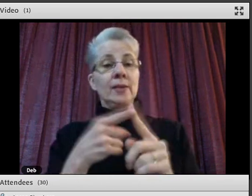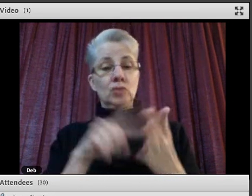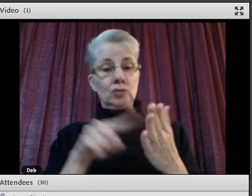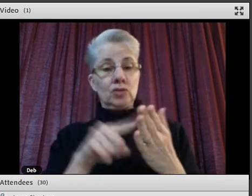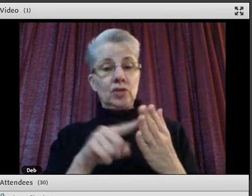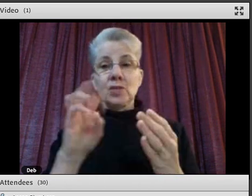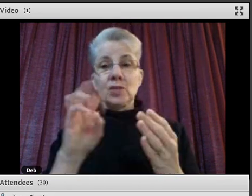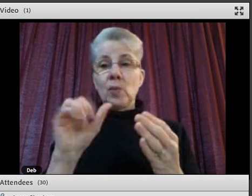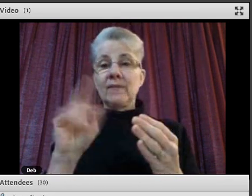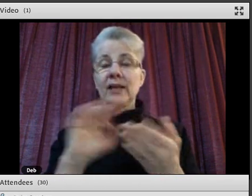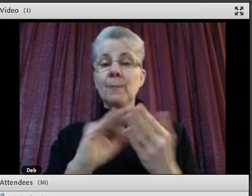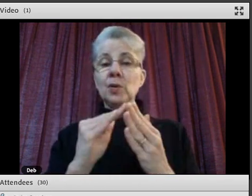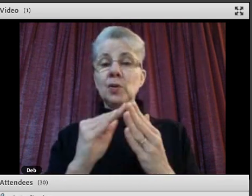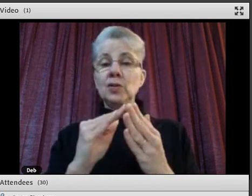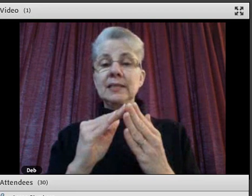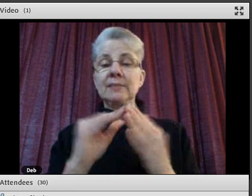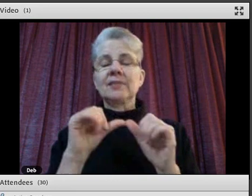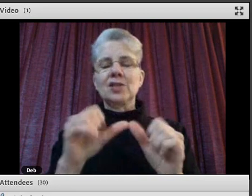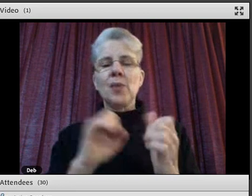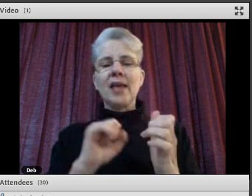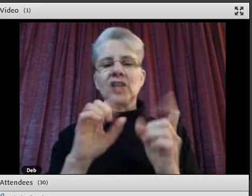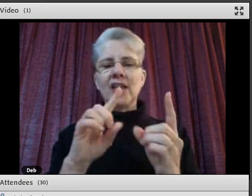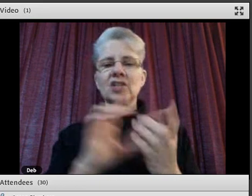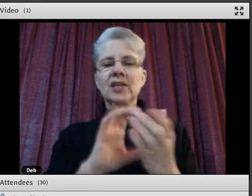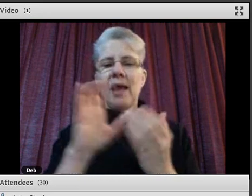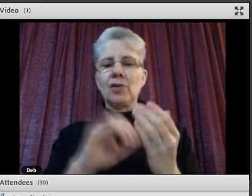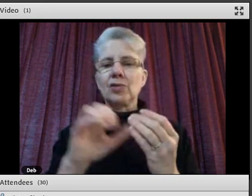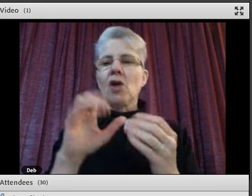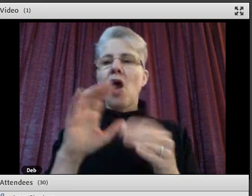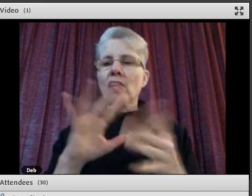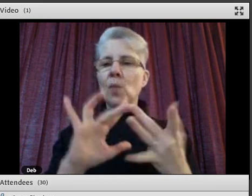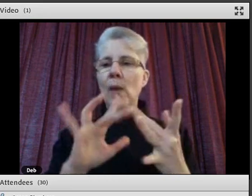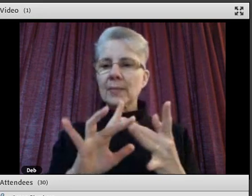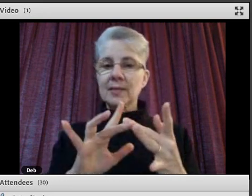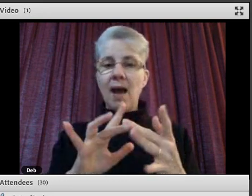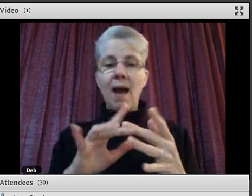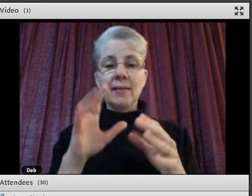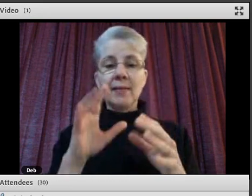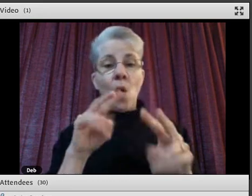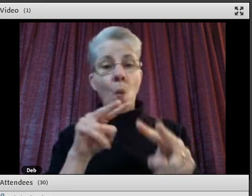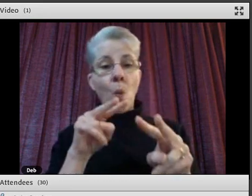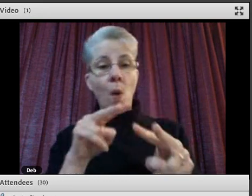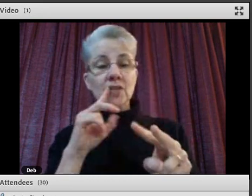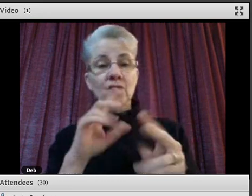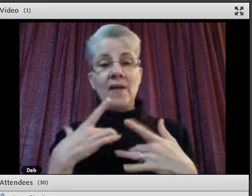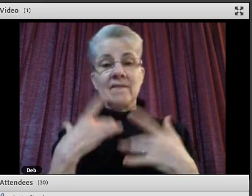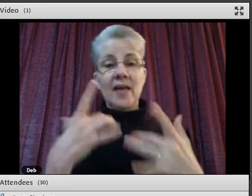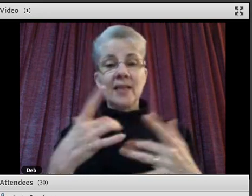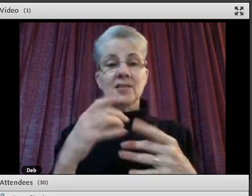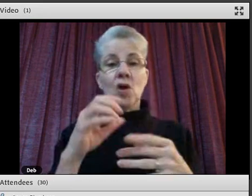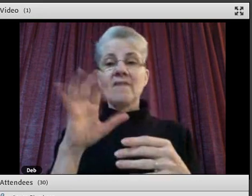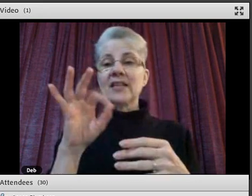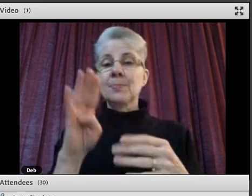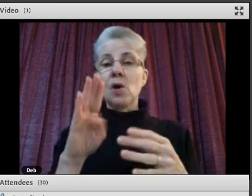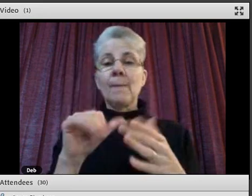look for the events on the SWFLN Facebook pages, or look for your message from the various library list serves. Thank you, everyone, for attending.